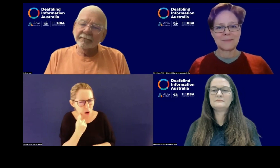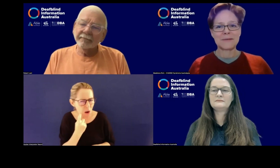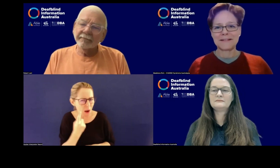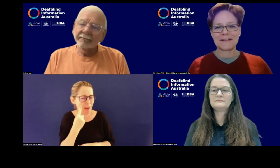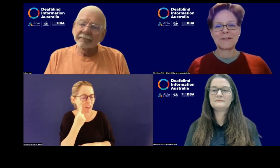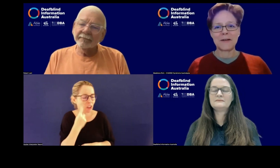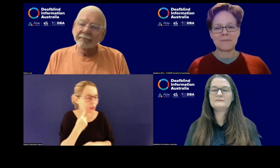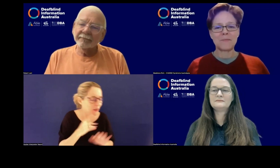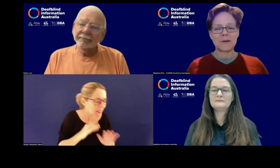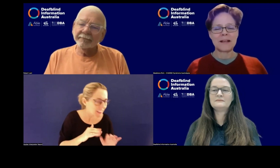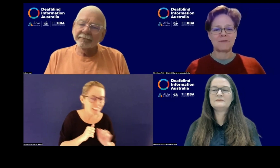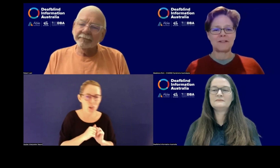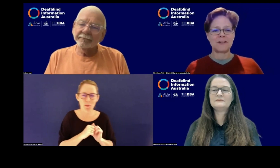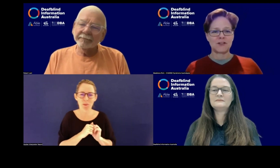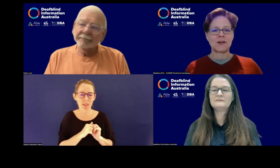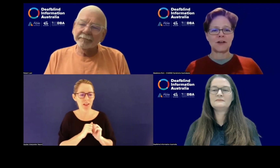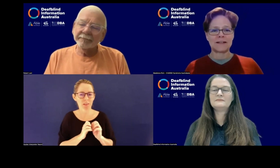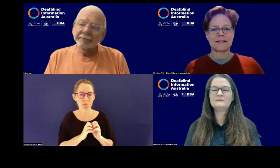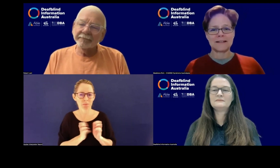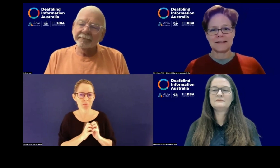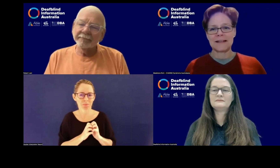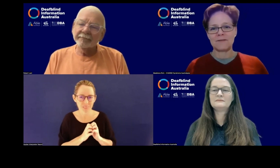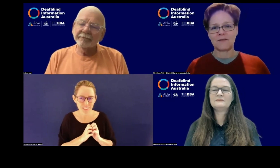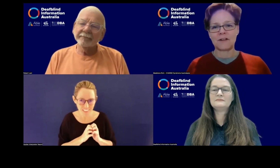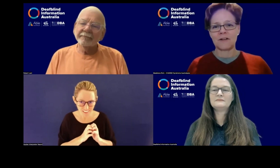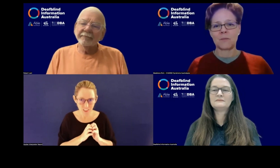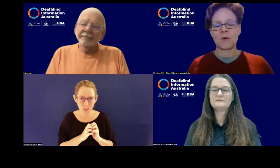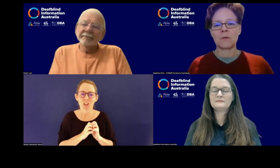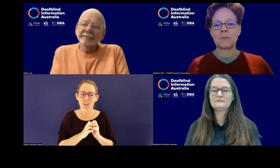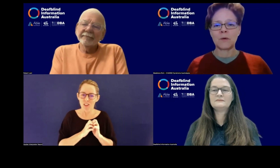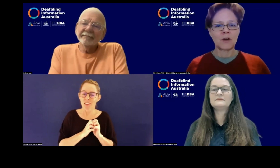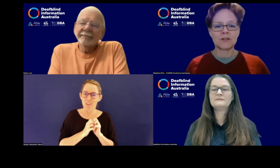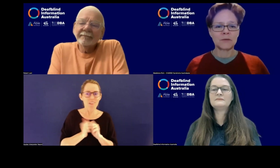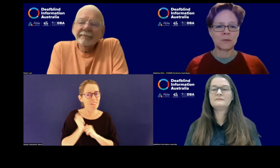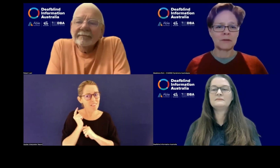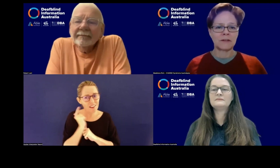This is a pretty hectic journey to the city for the appointment, but gosh it was worth it.